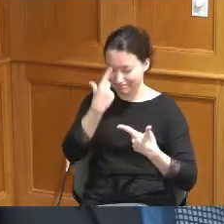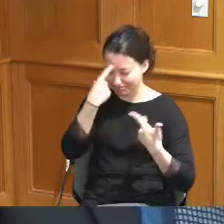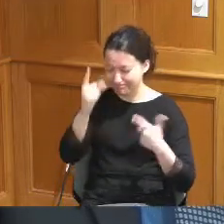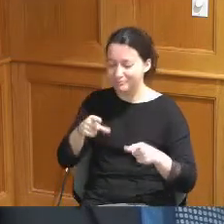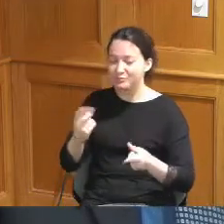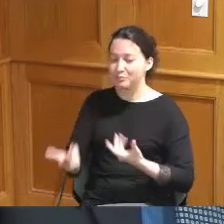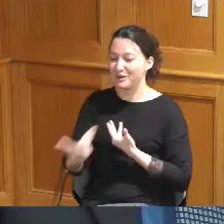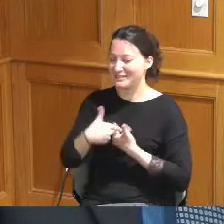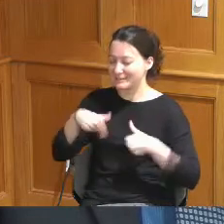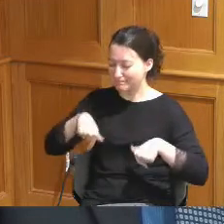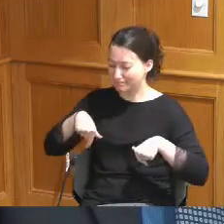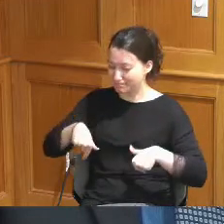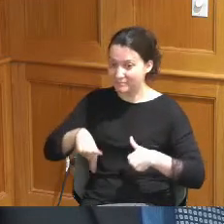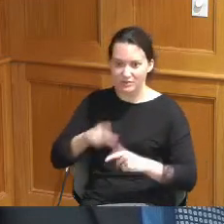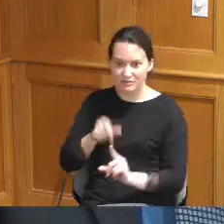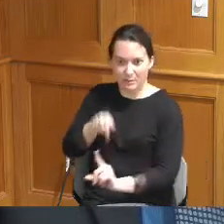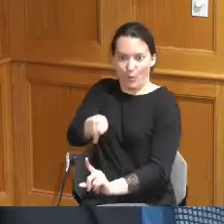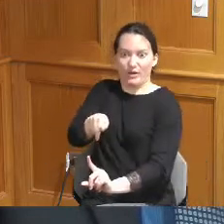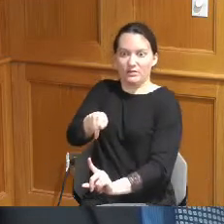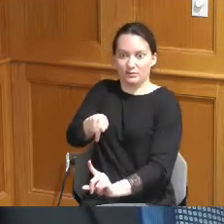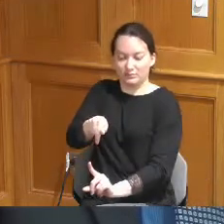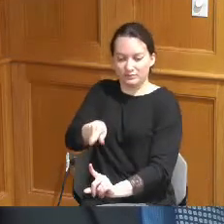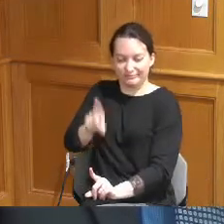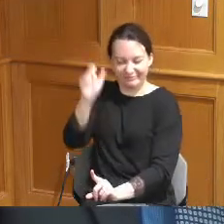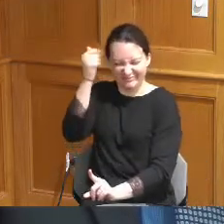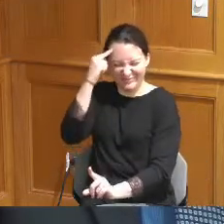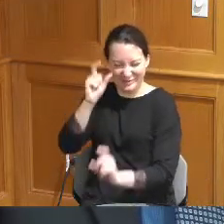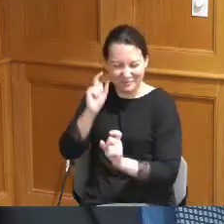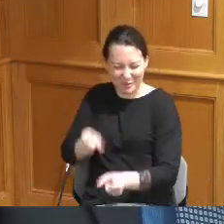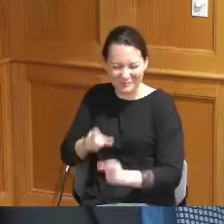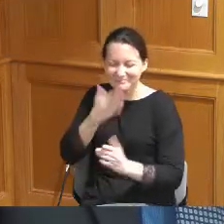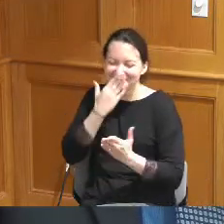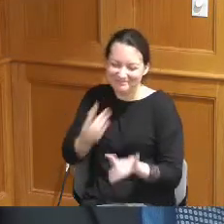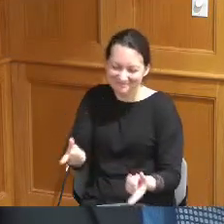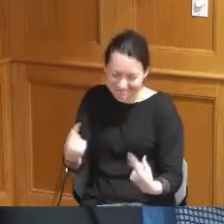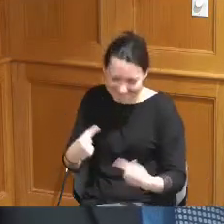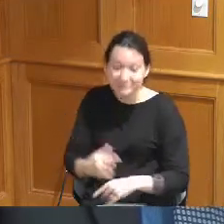in this way that was the whole point of the grant program so thank you for being here thanks Holly